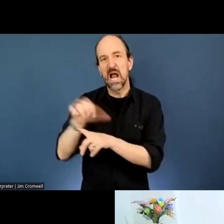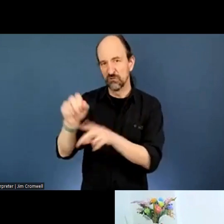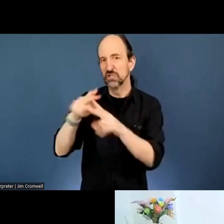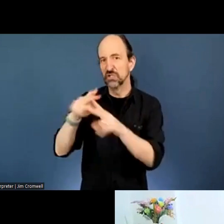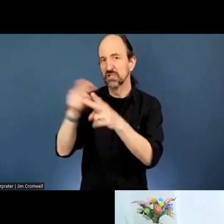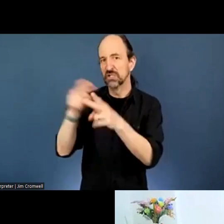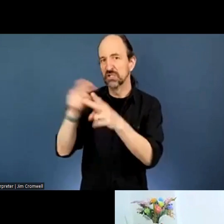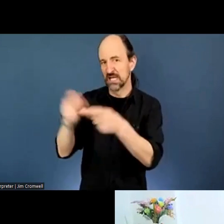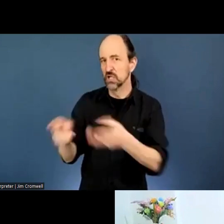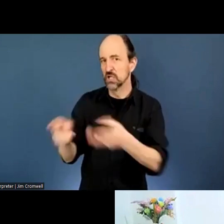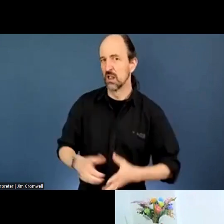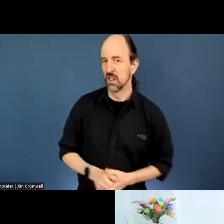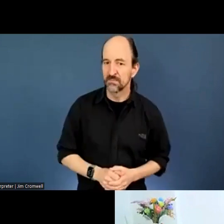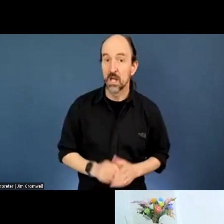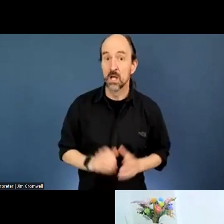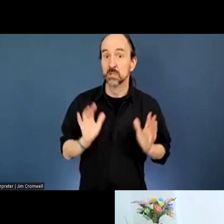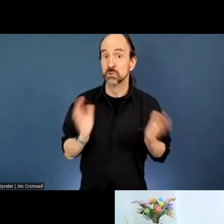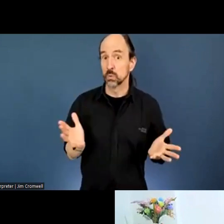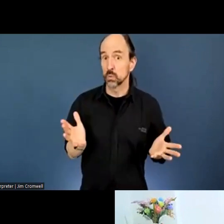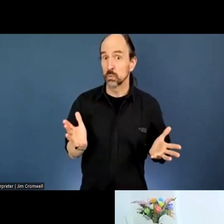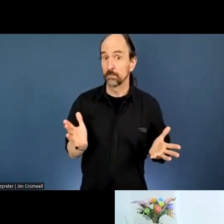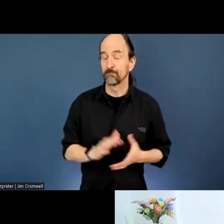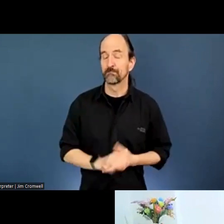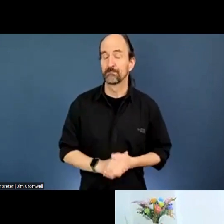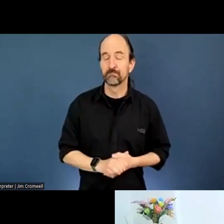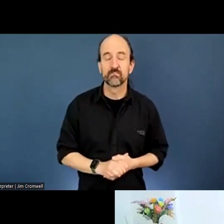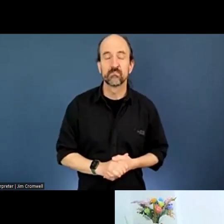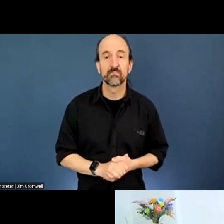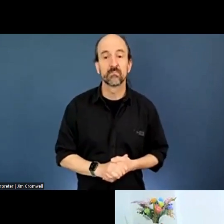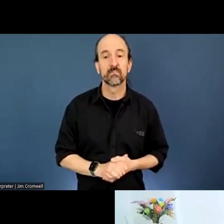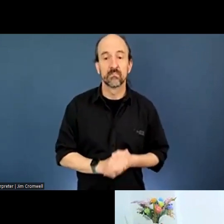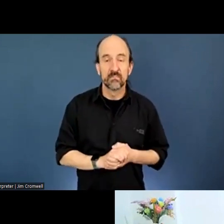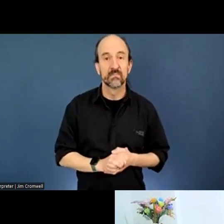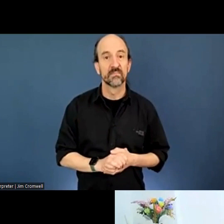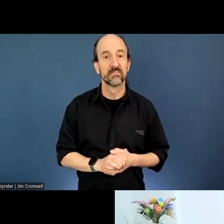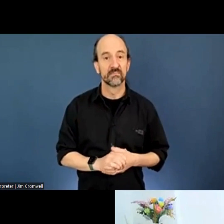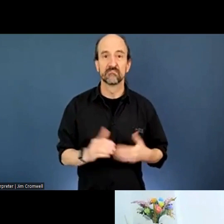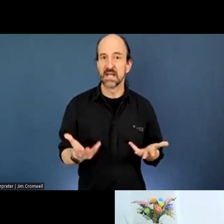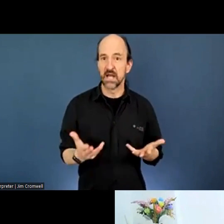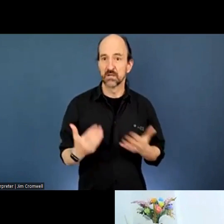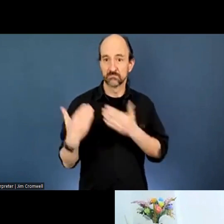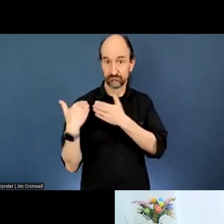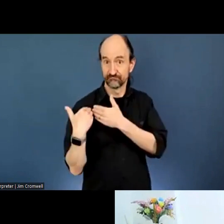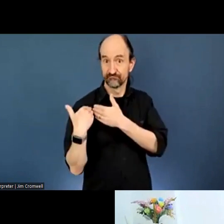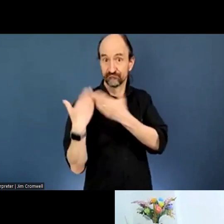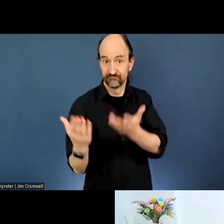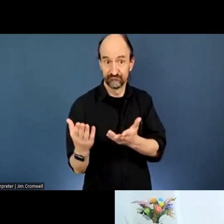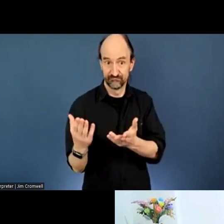So, I will hand it over to them. We first I want to say that we do